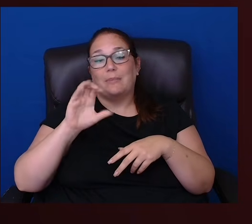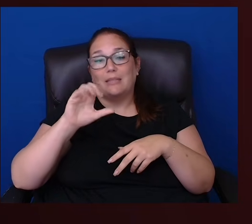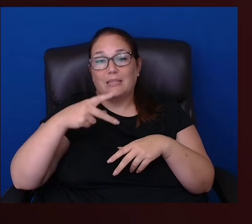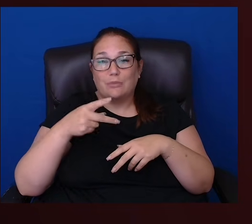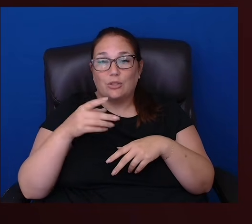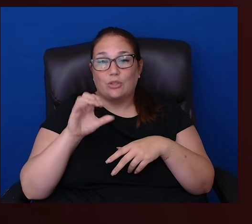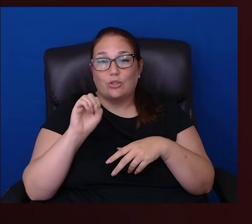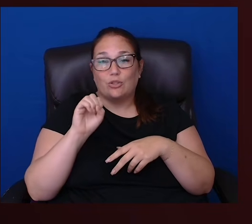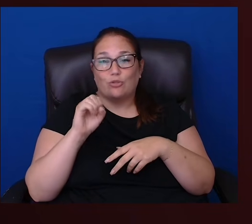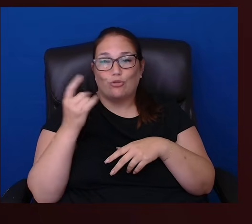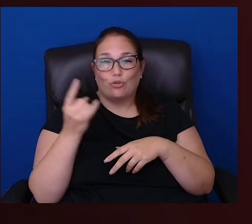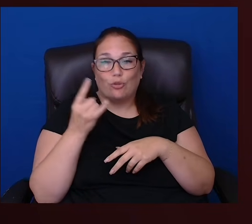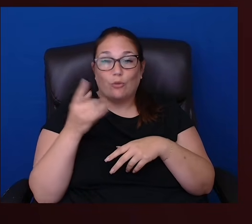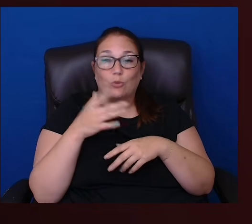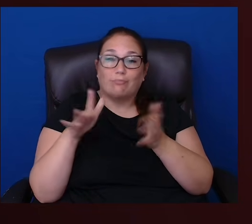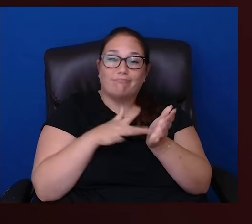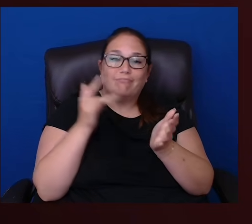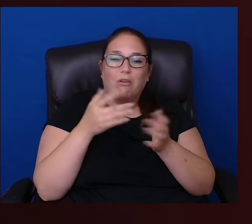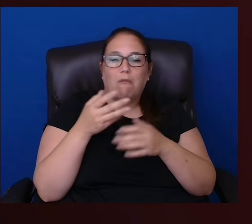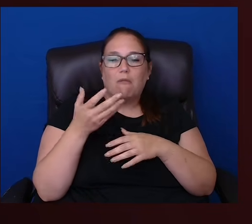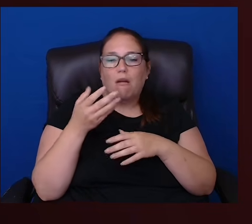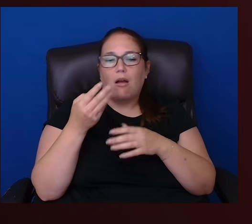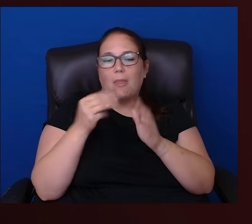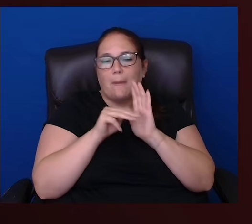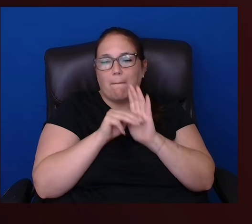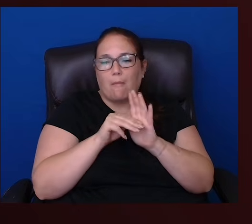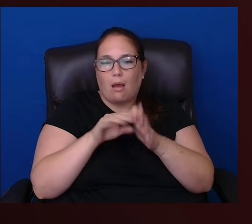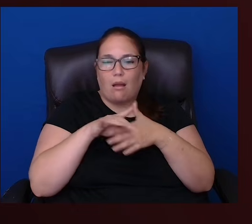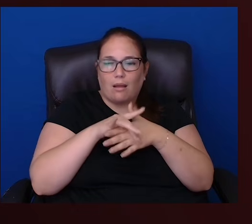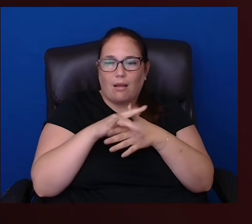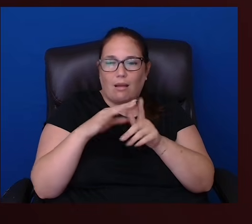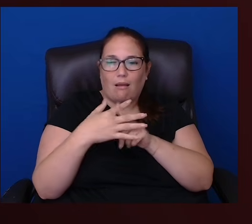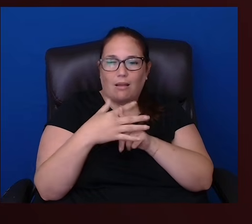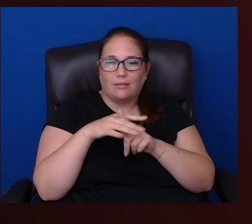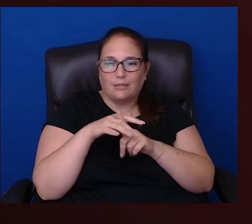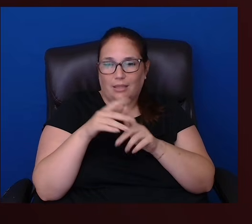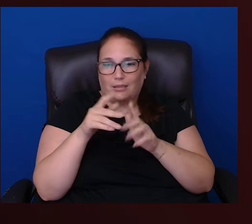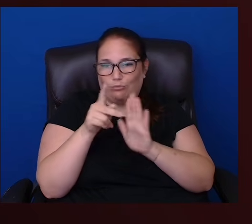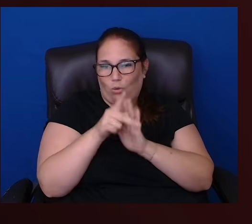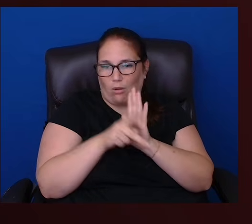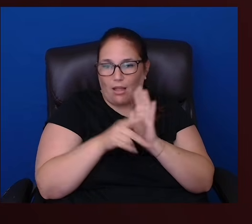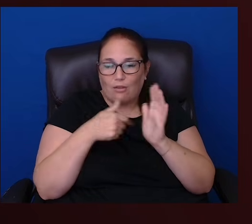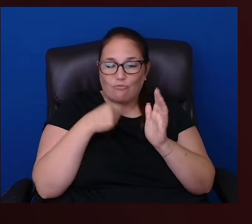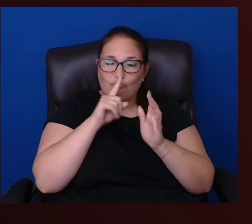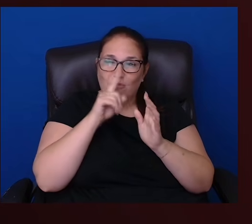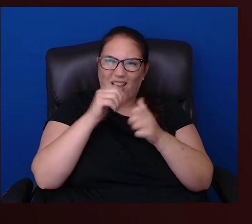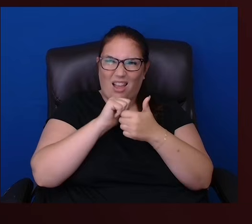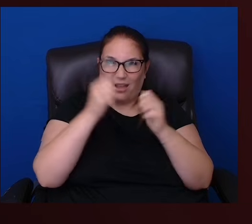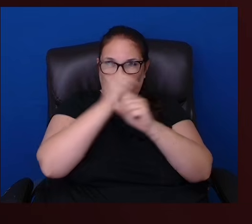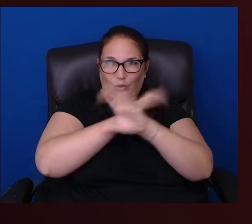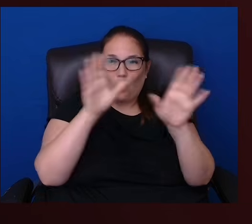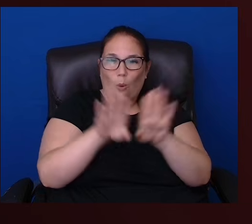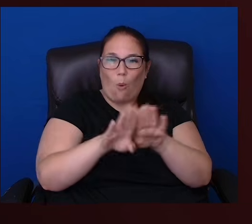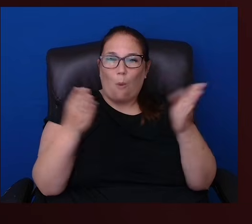advantage of model context protocol, which is really -- I think of it as OpenAI, but for agents,